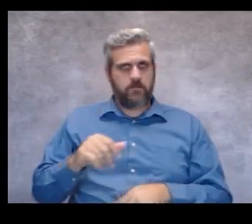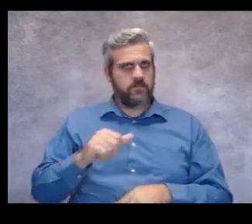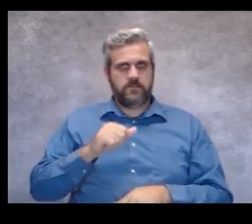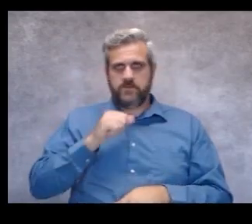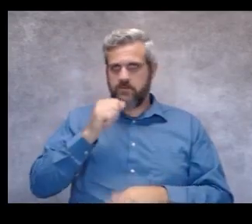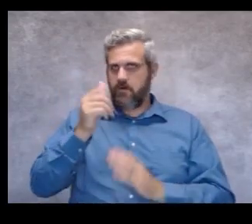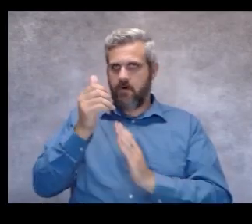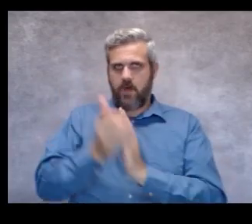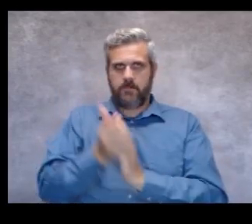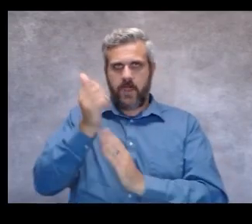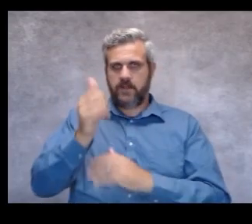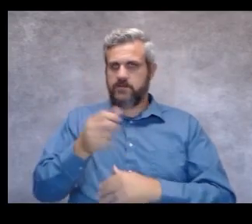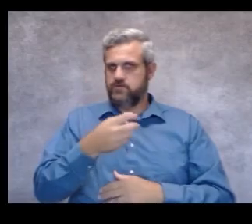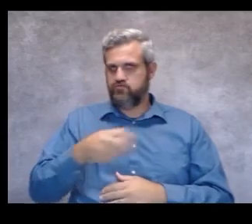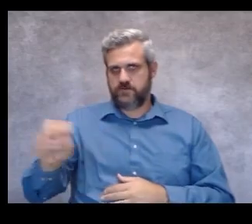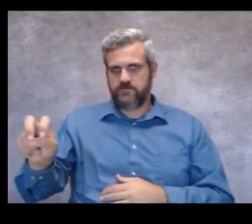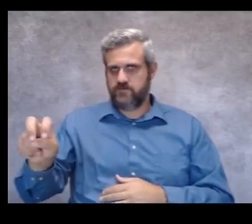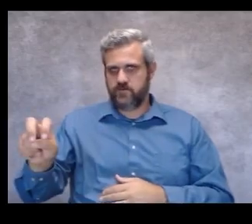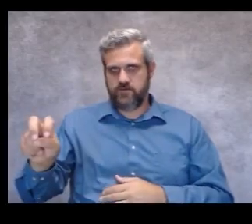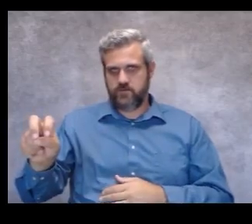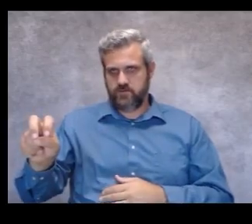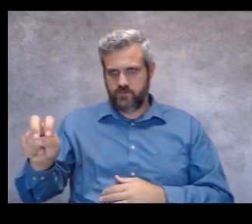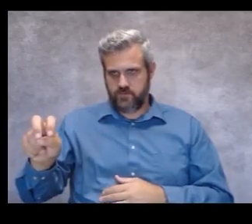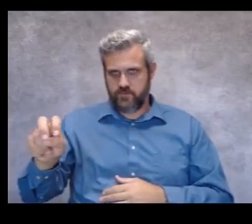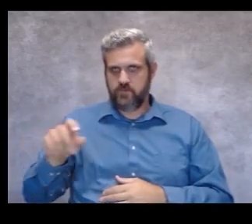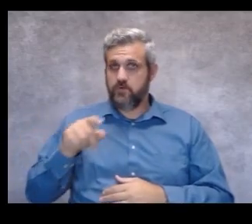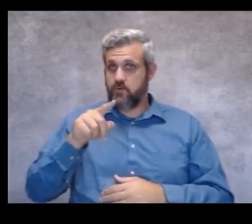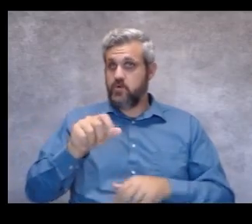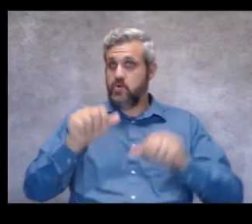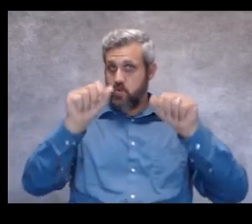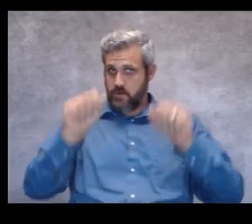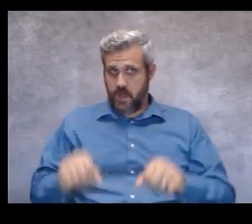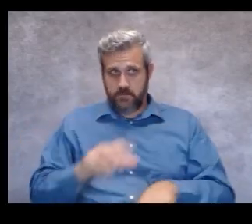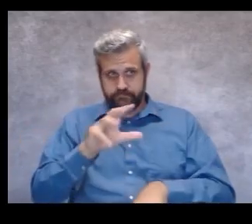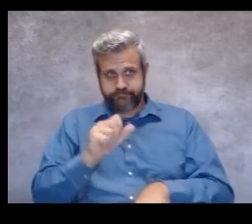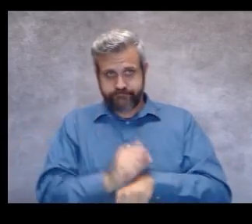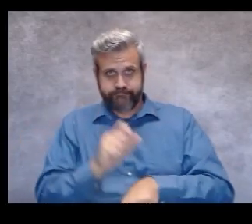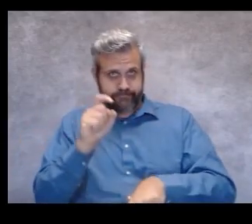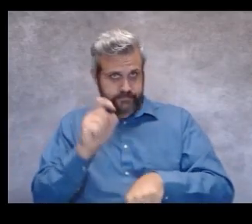automatically transfer. You could schedule time to meet with